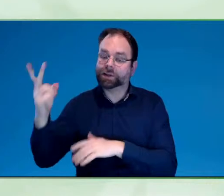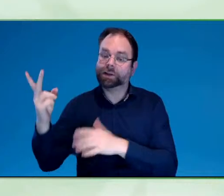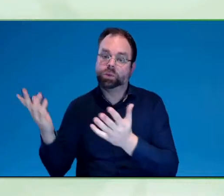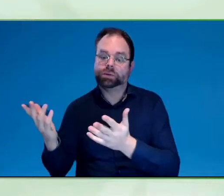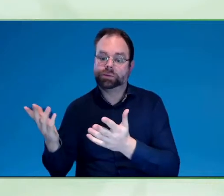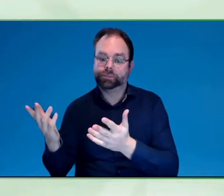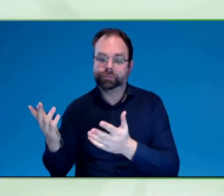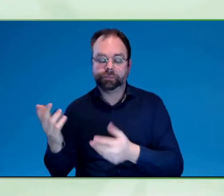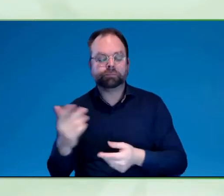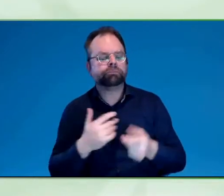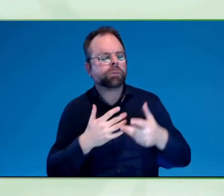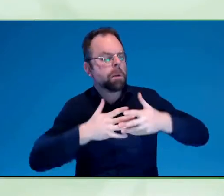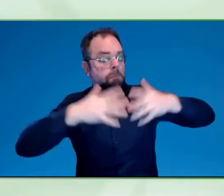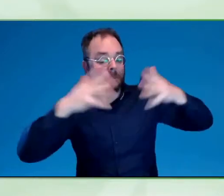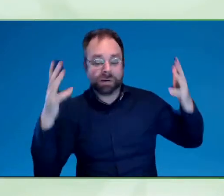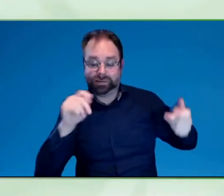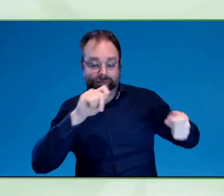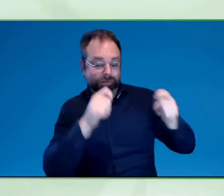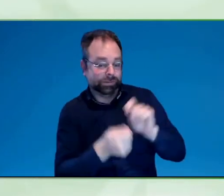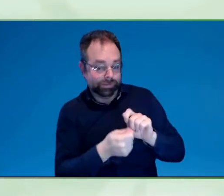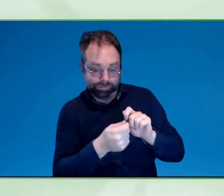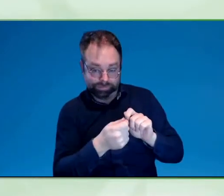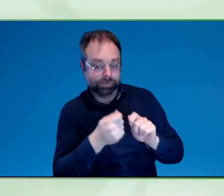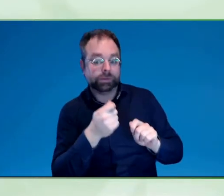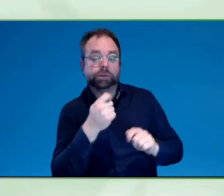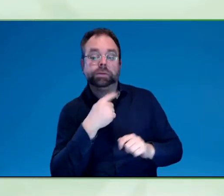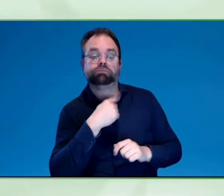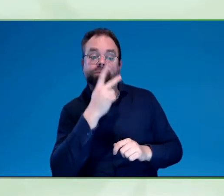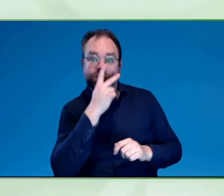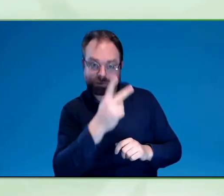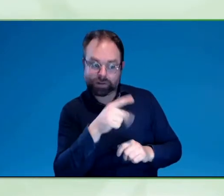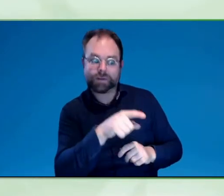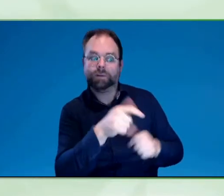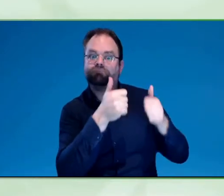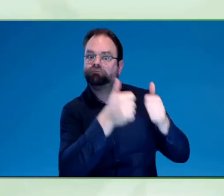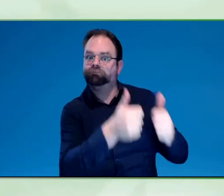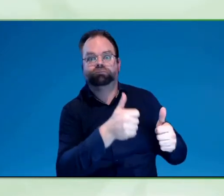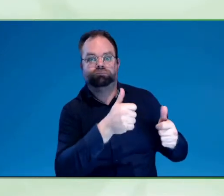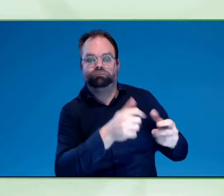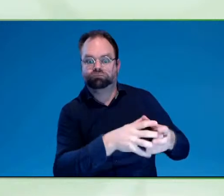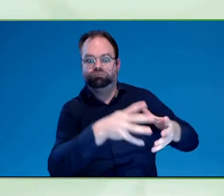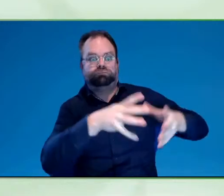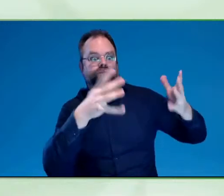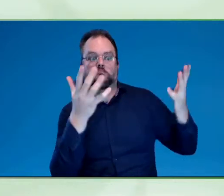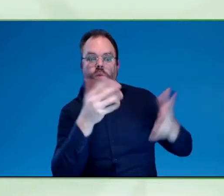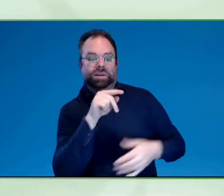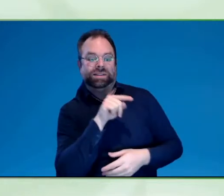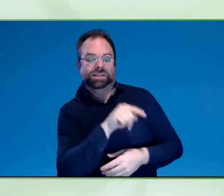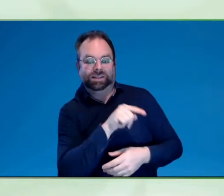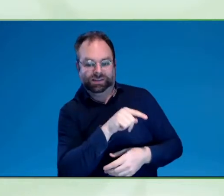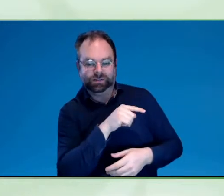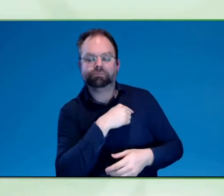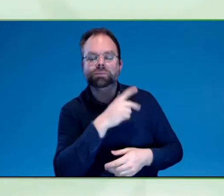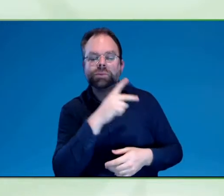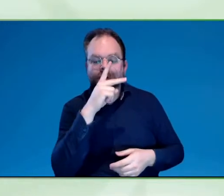I think that is what is needed and what is best for this type of work. One organisation cannot do this work alone.